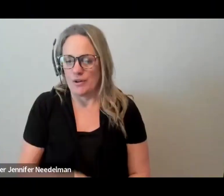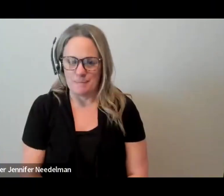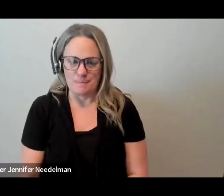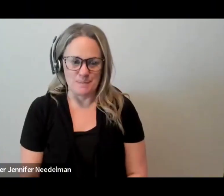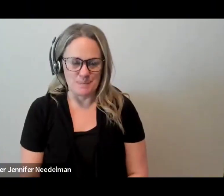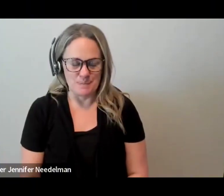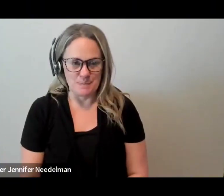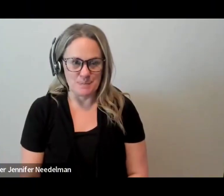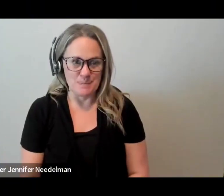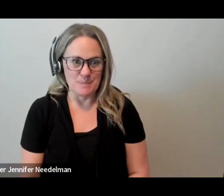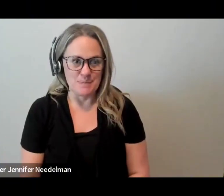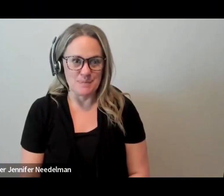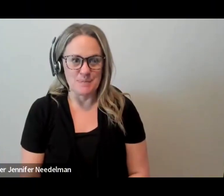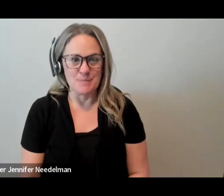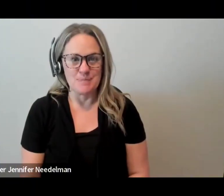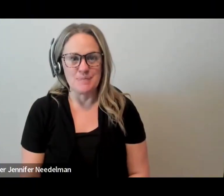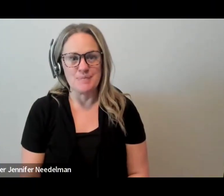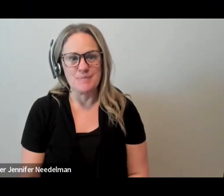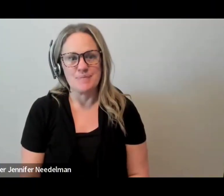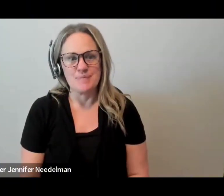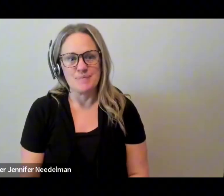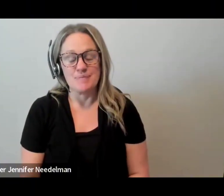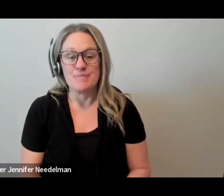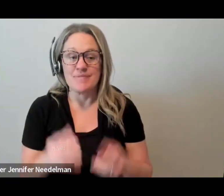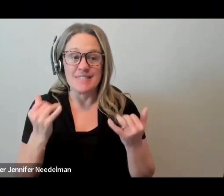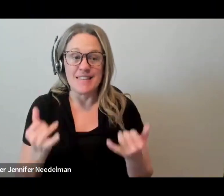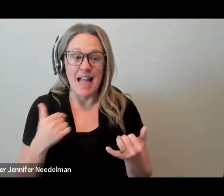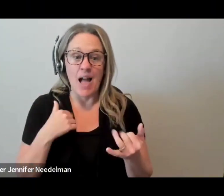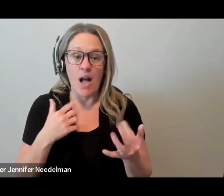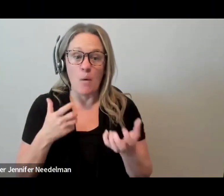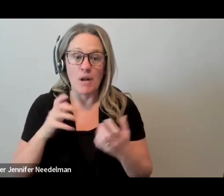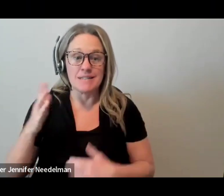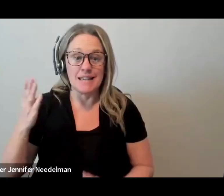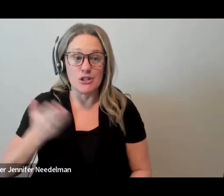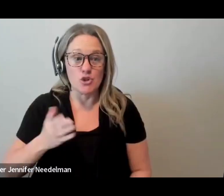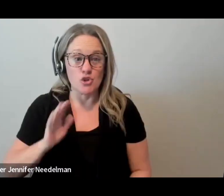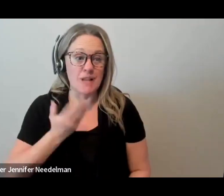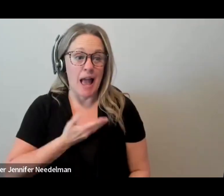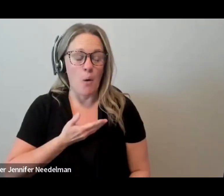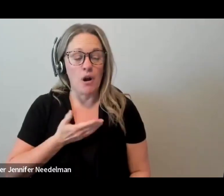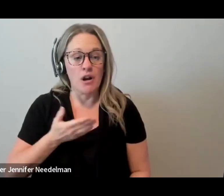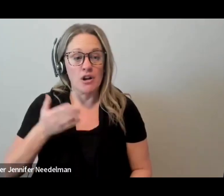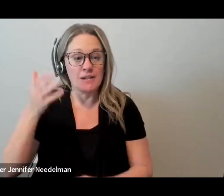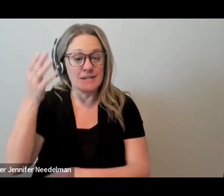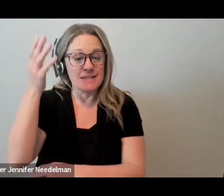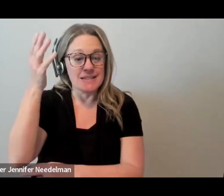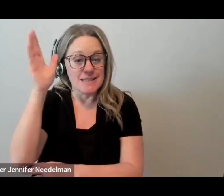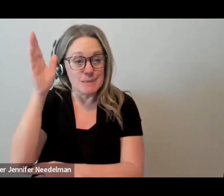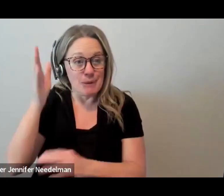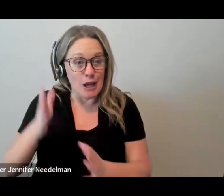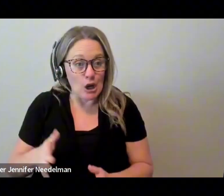All right. Now I would like to introduce our speakers, Kristian Burch